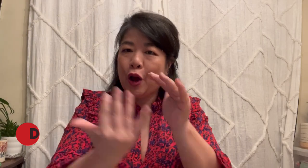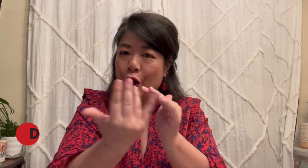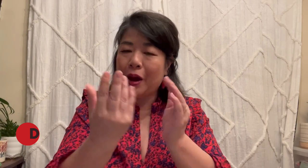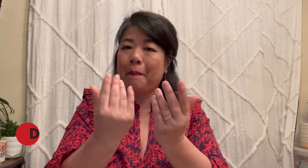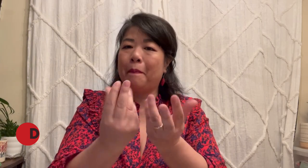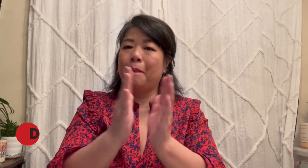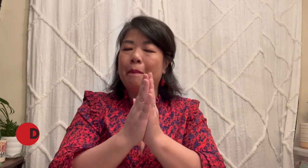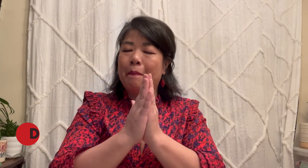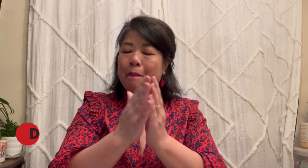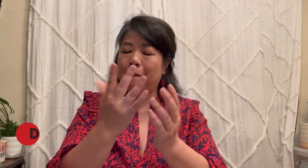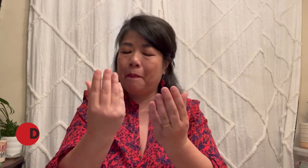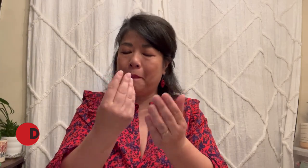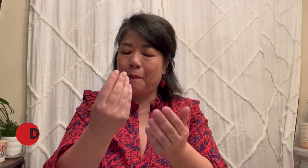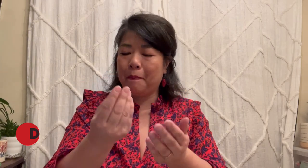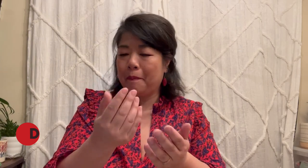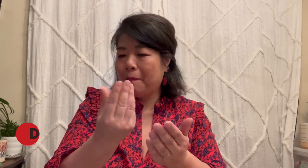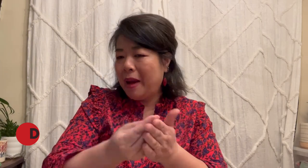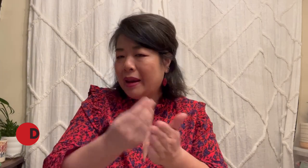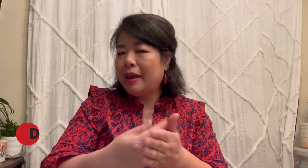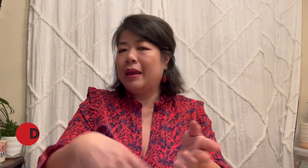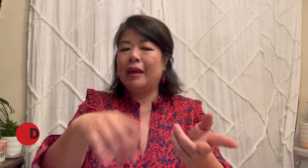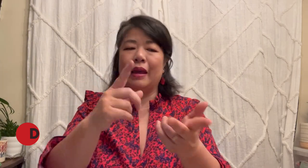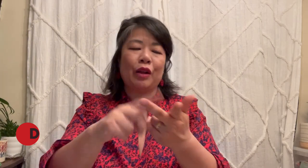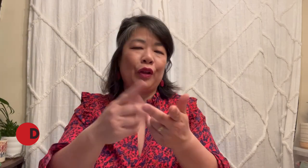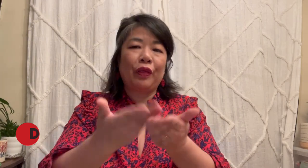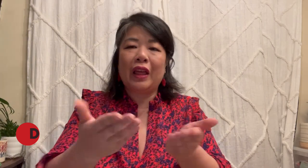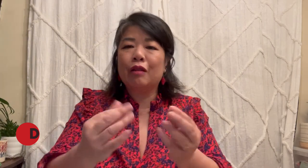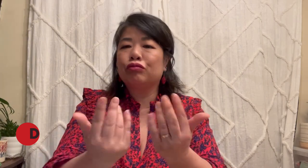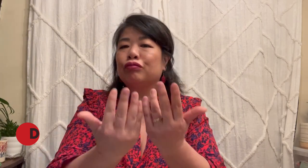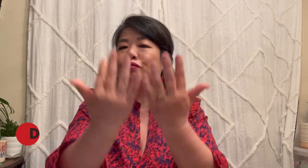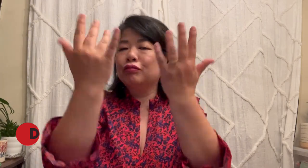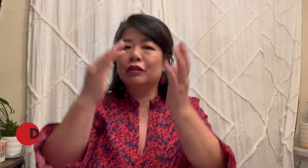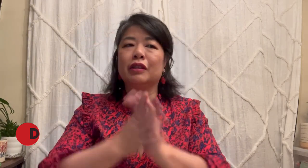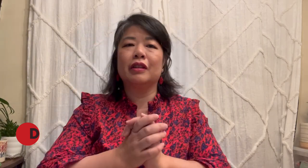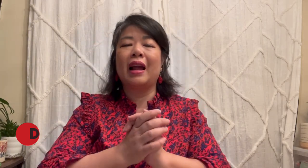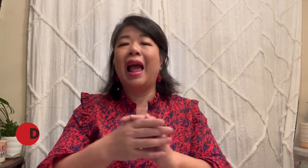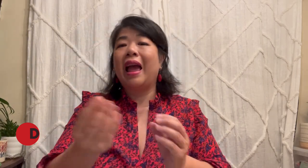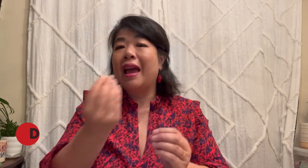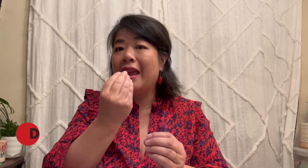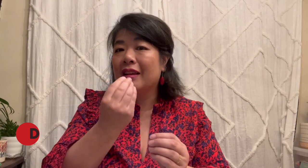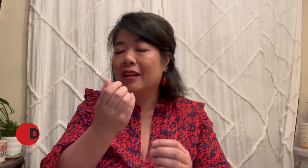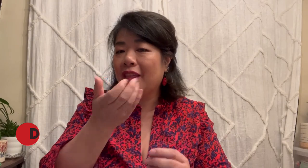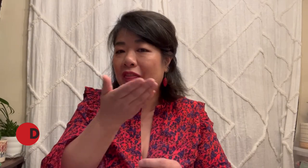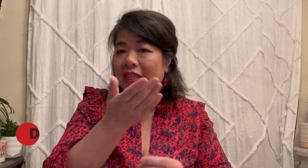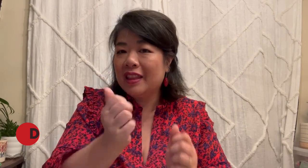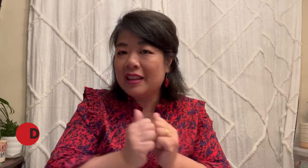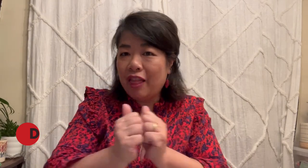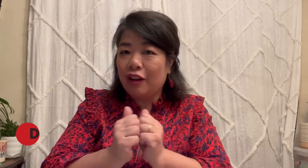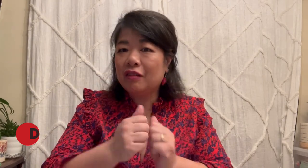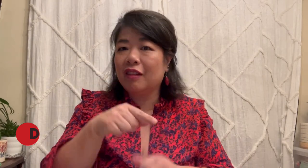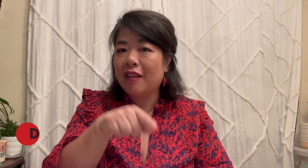We burned prayer money and other things. Ate together there.